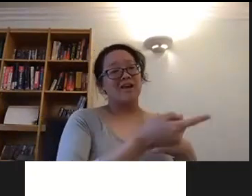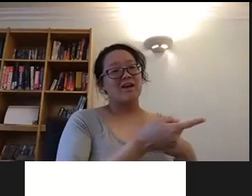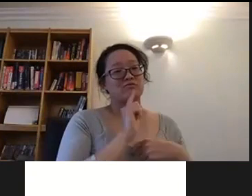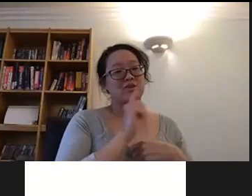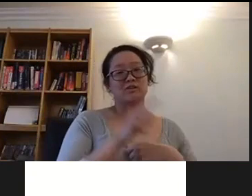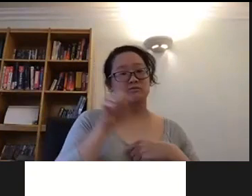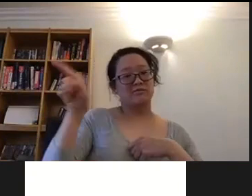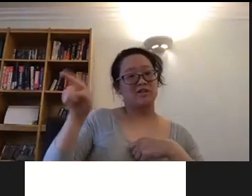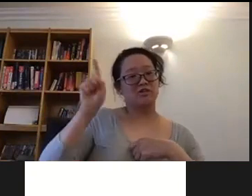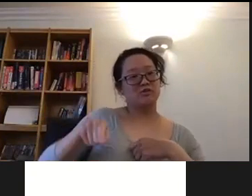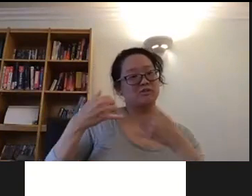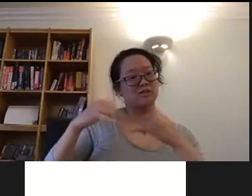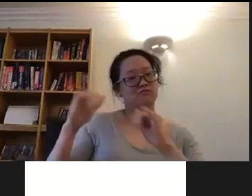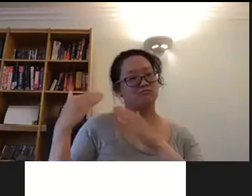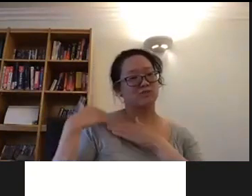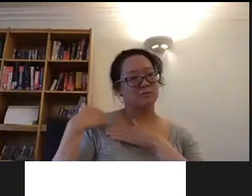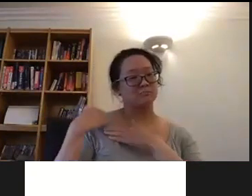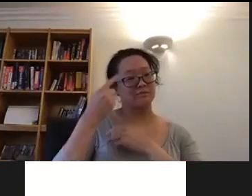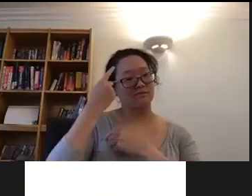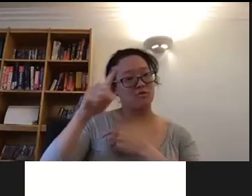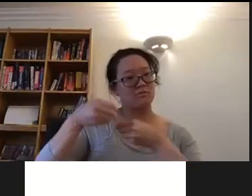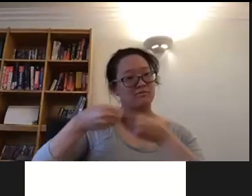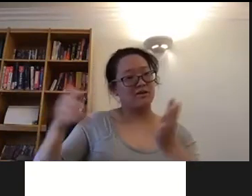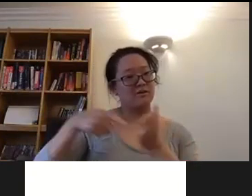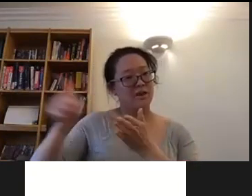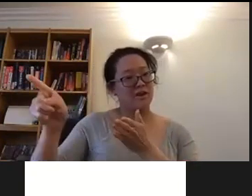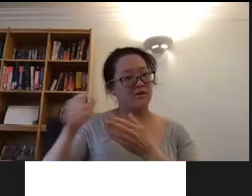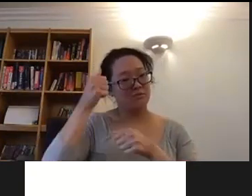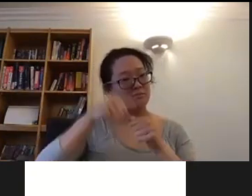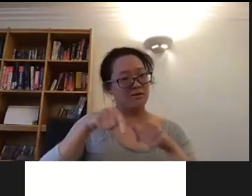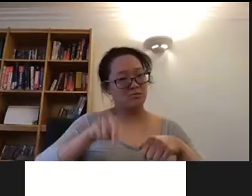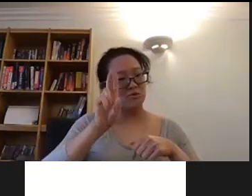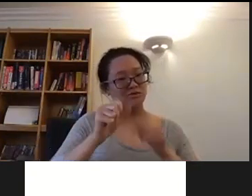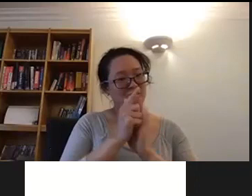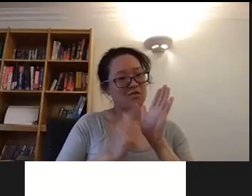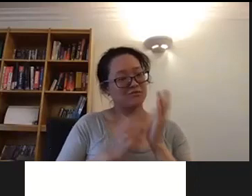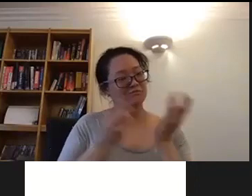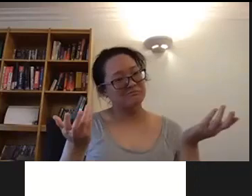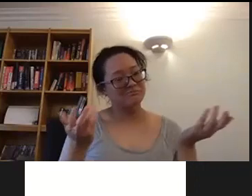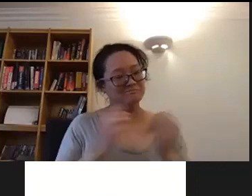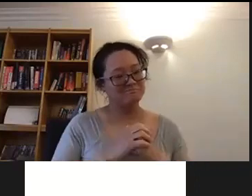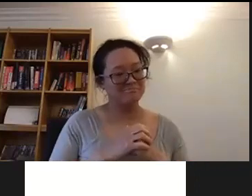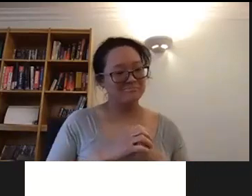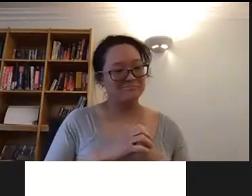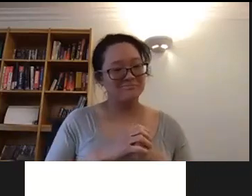Deaf community. But really, the White House should be responsible for providing that. It shouldn't be up to the Deaf organizations.